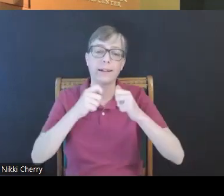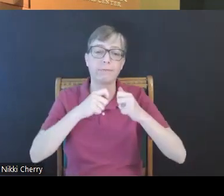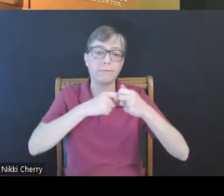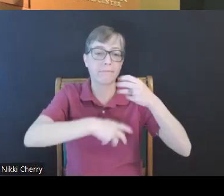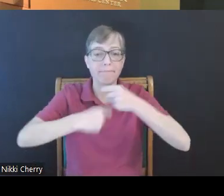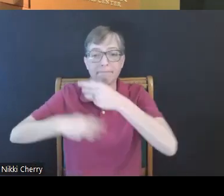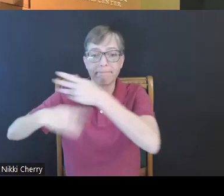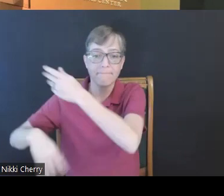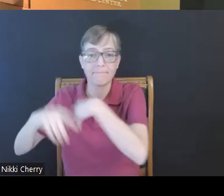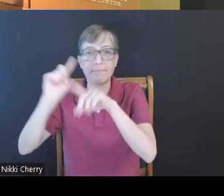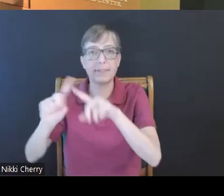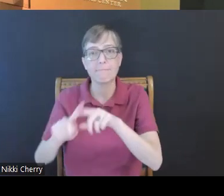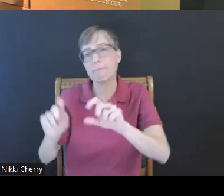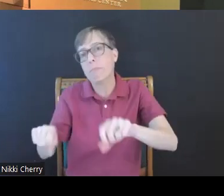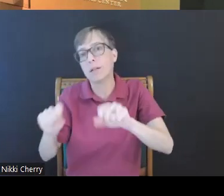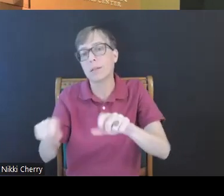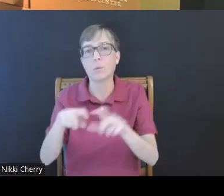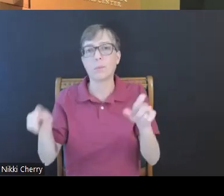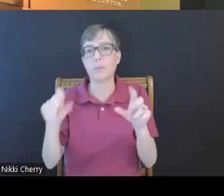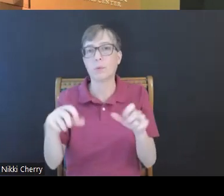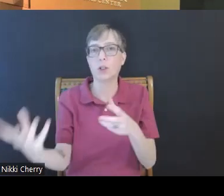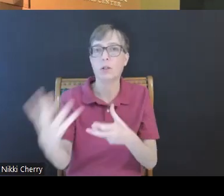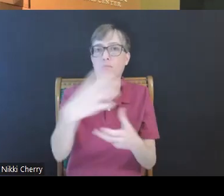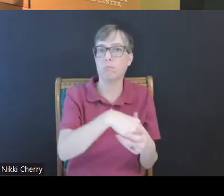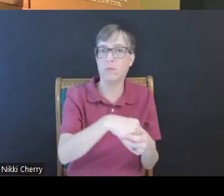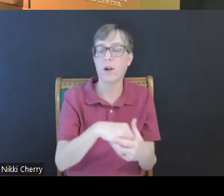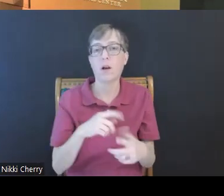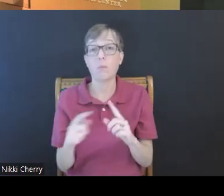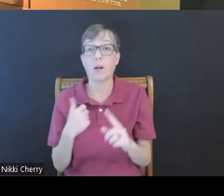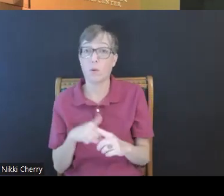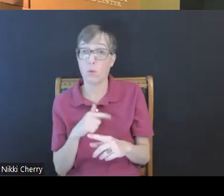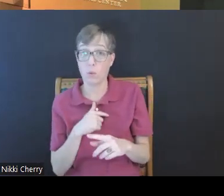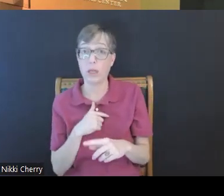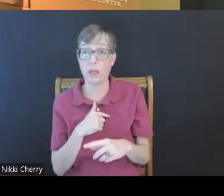go through all of it but we've made a really big investment to say we need to get outside of this